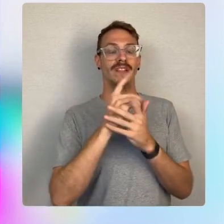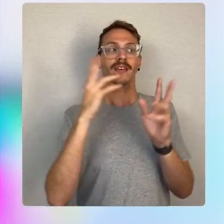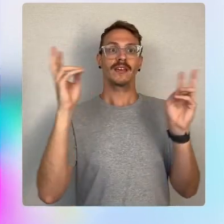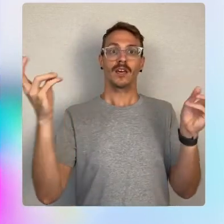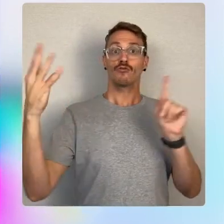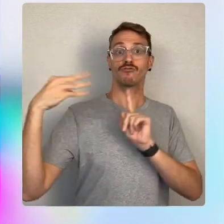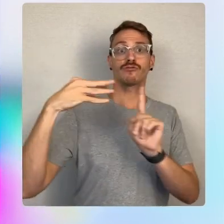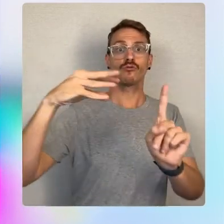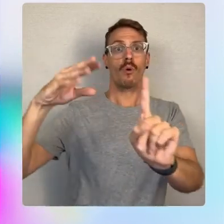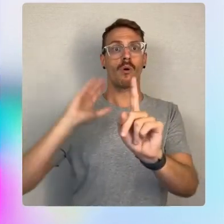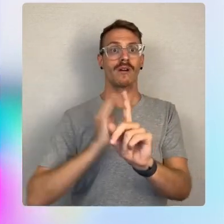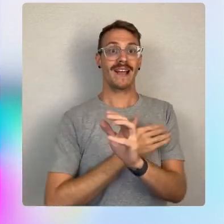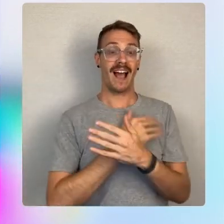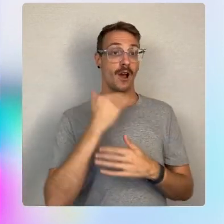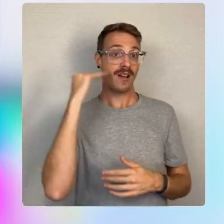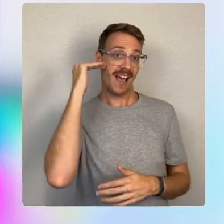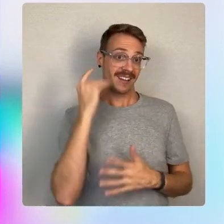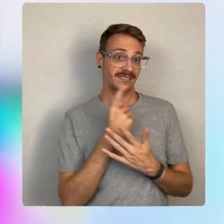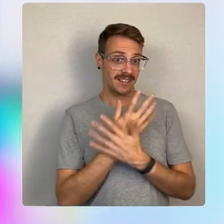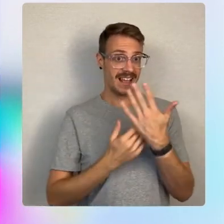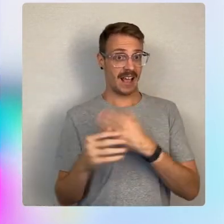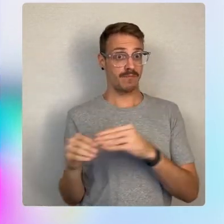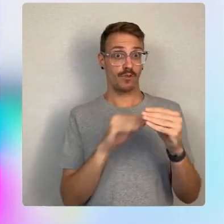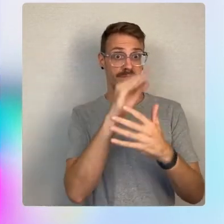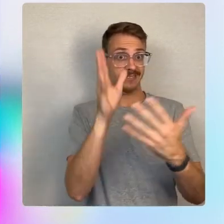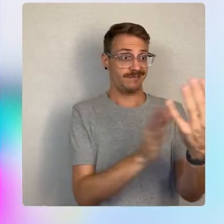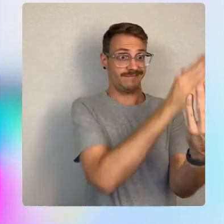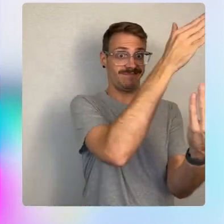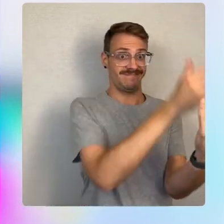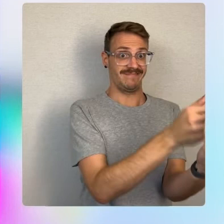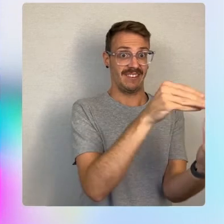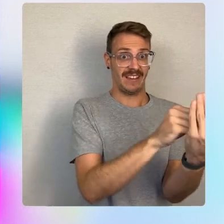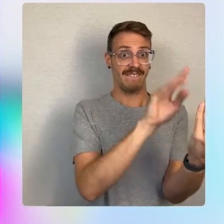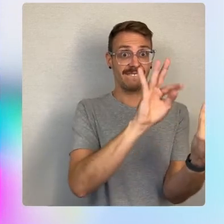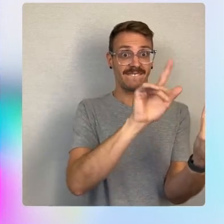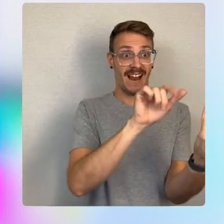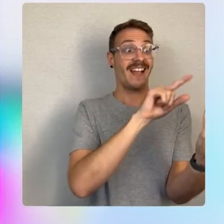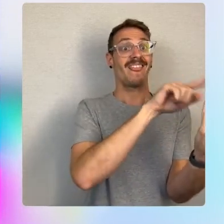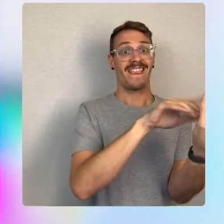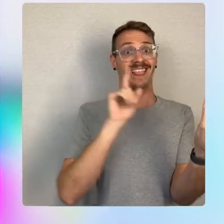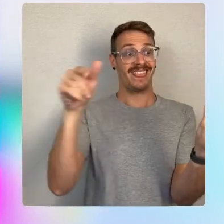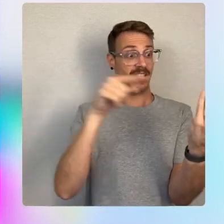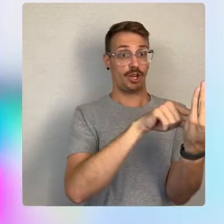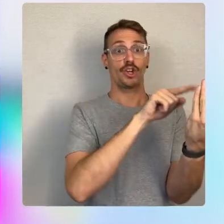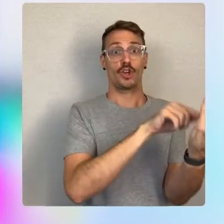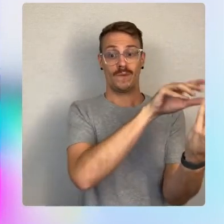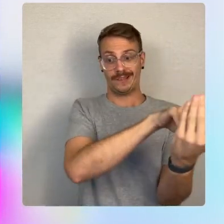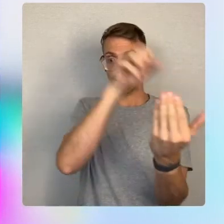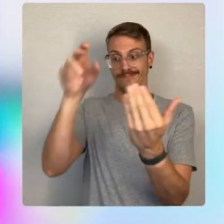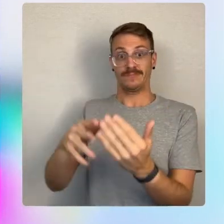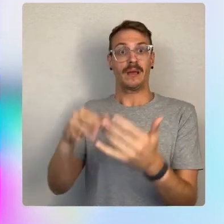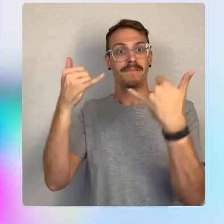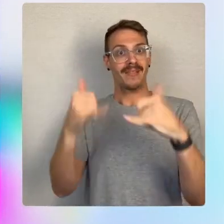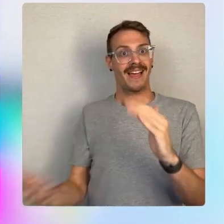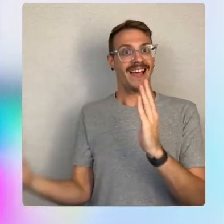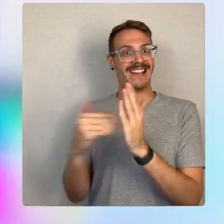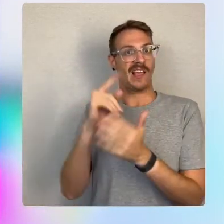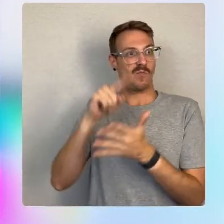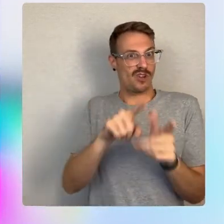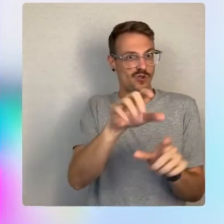all of your head and hand movements to a file, and then we were able to use that file to replay what you were doing